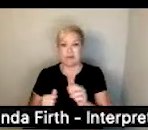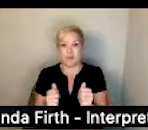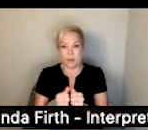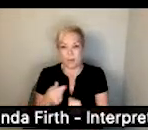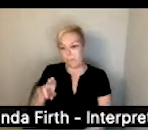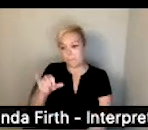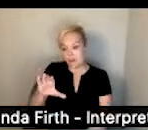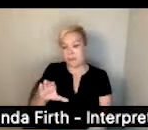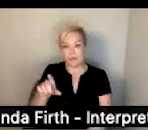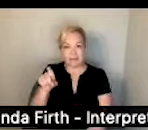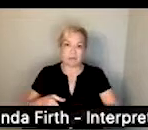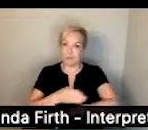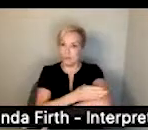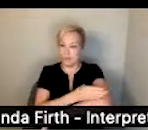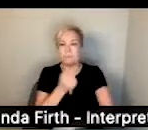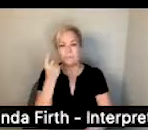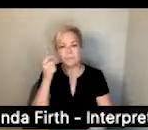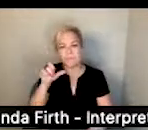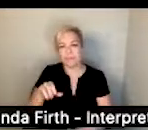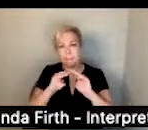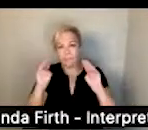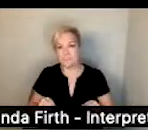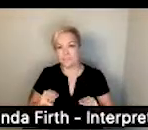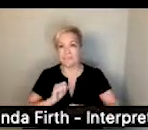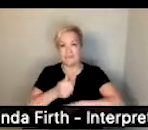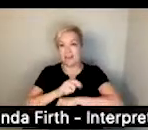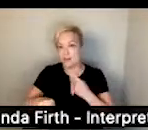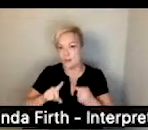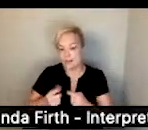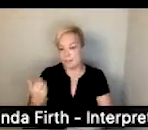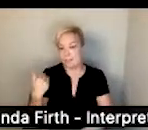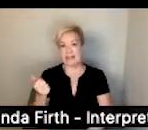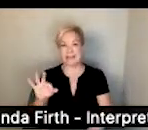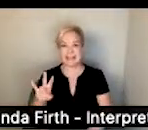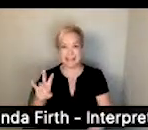The New Museum was founded in a one-room office in 1977 by Marcia Tucker, who had been a curator